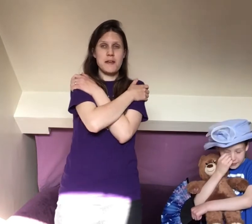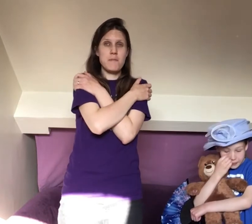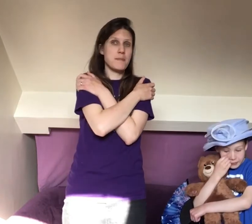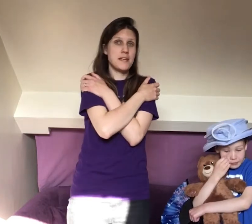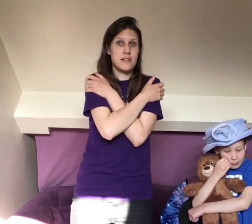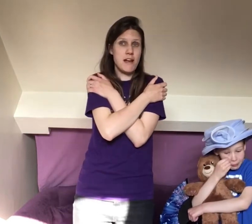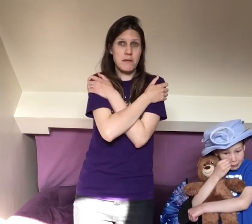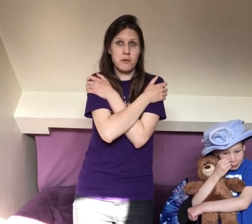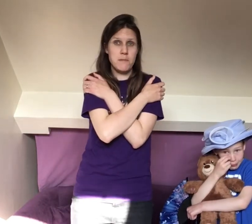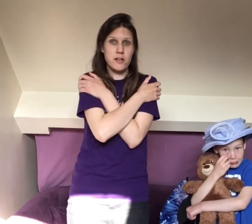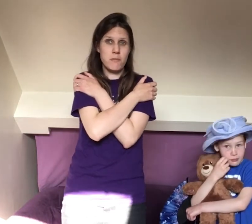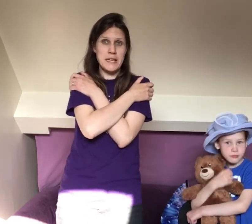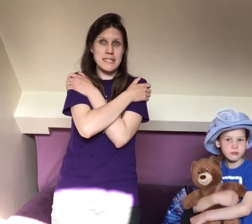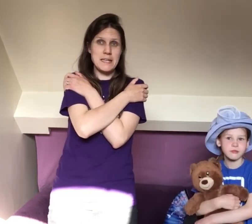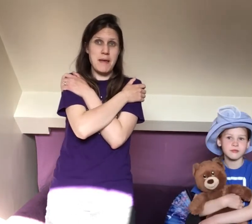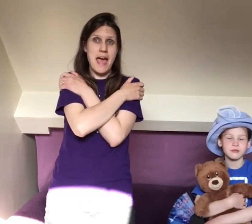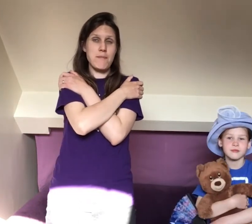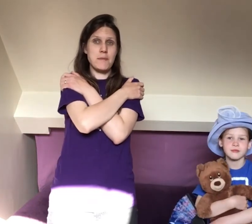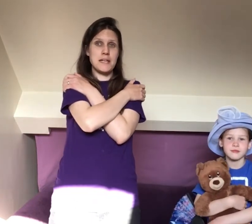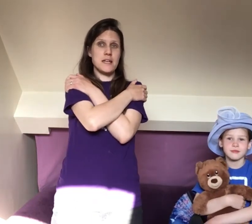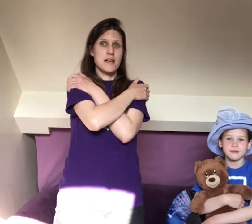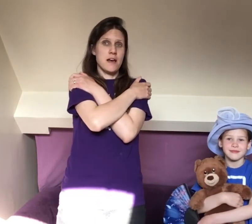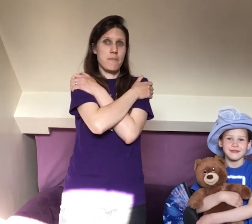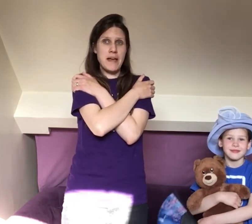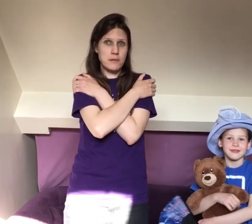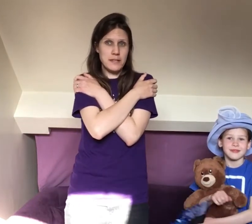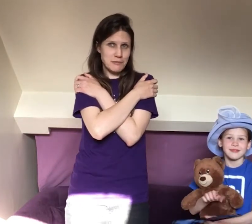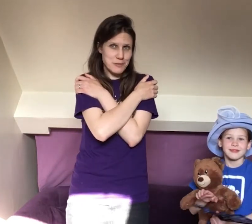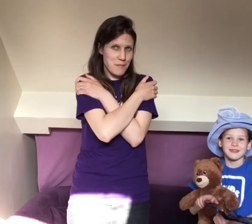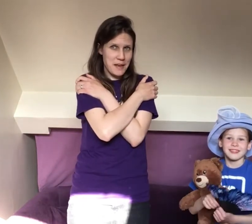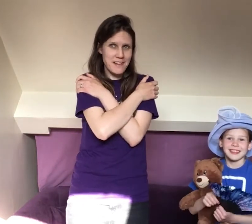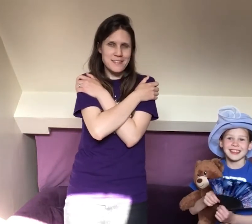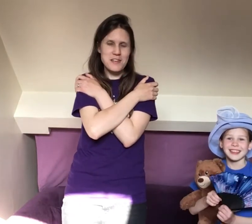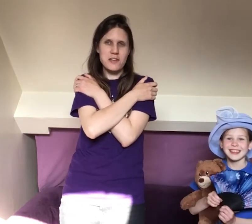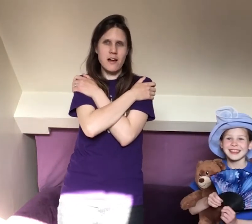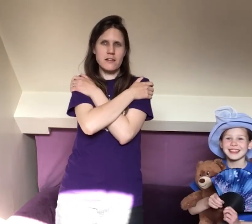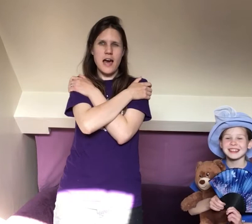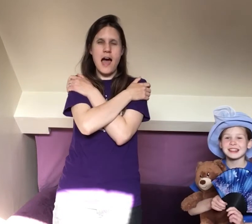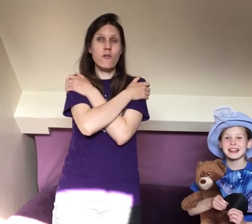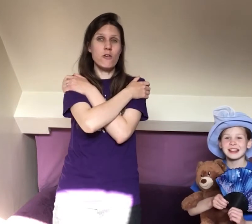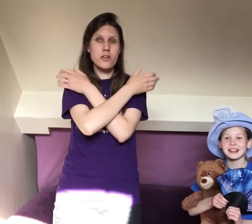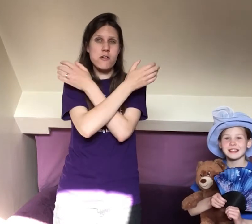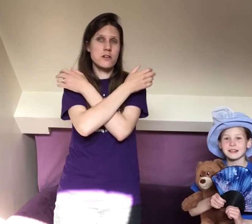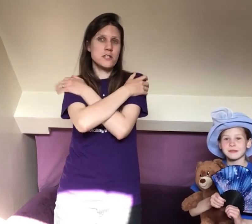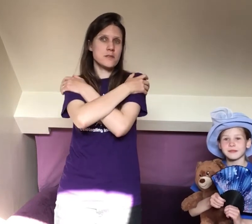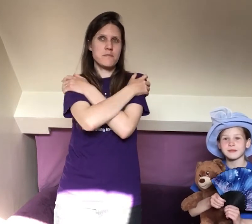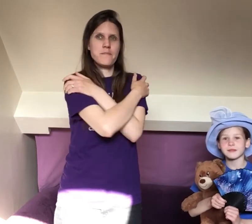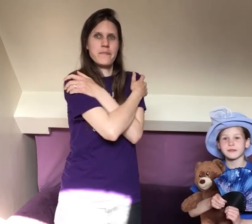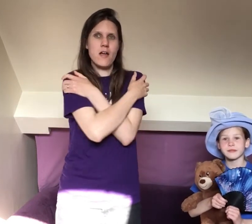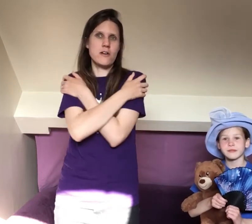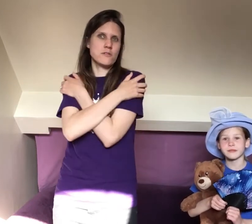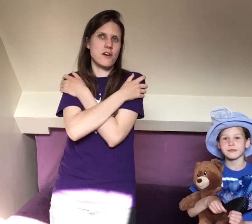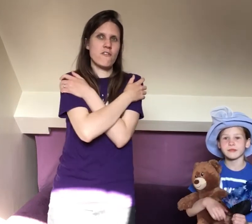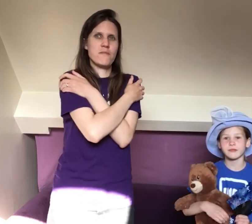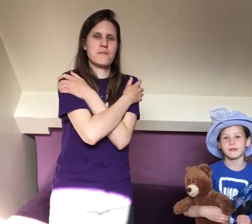it might be another animal, it might not be a teddy bear. It might be a… a penguin or something else then you can hug that, or you can just hug yourself